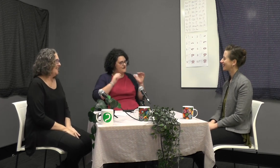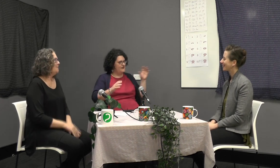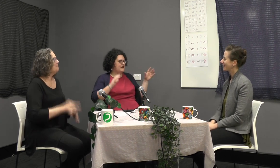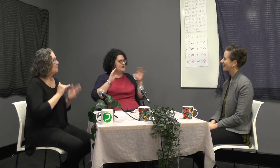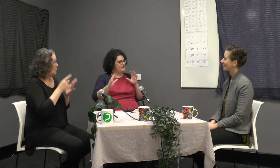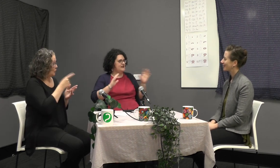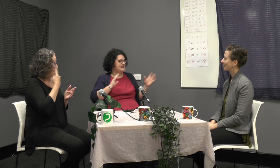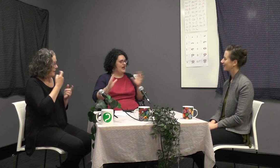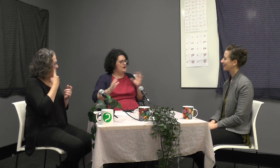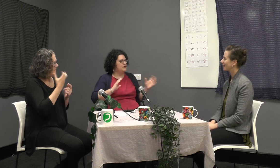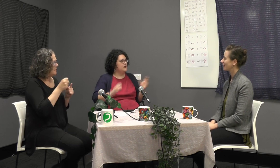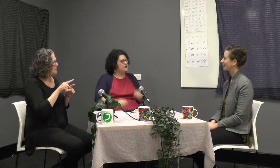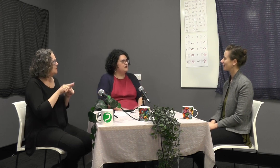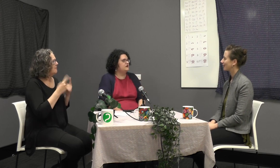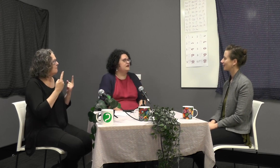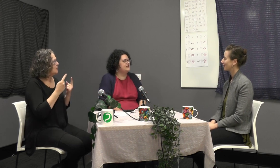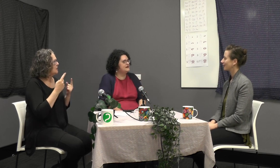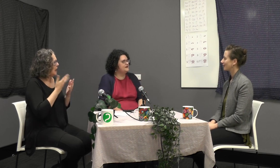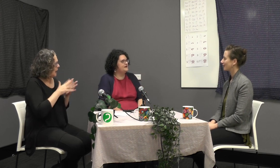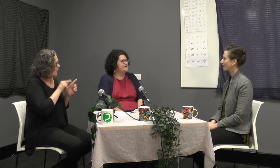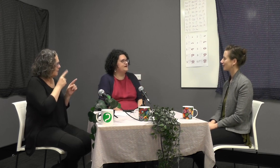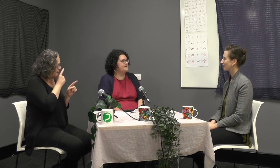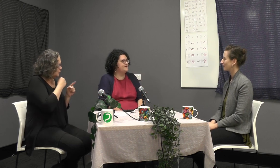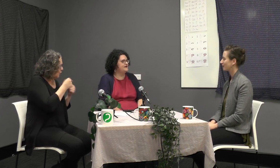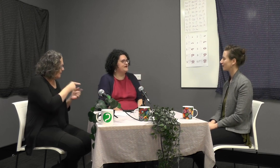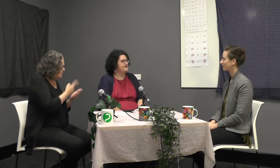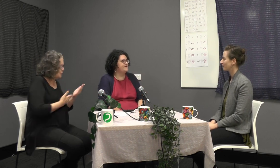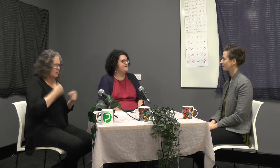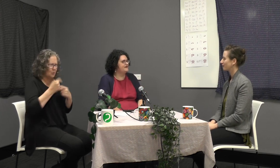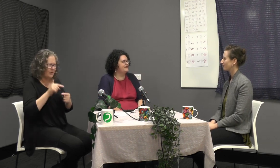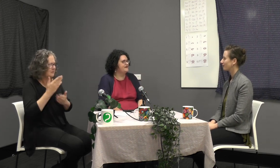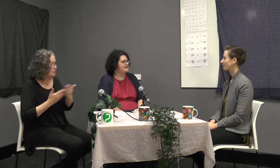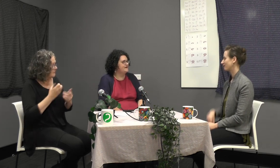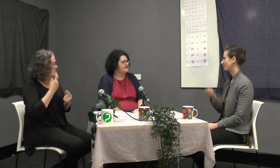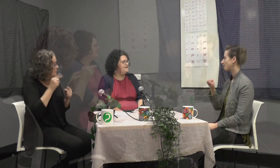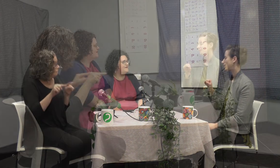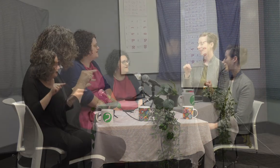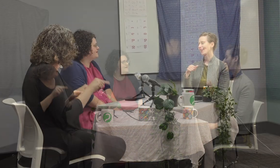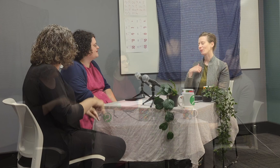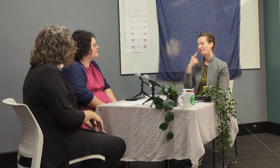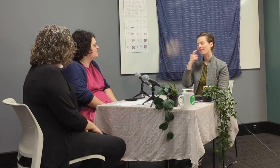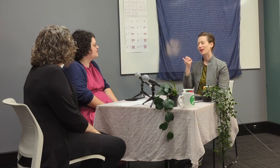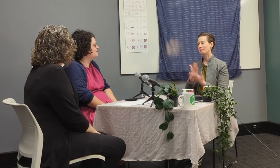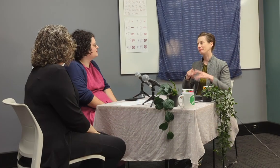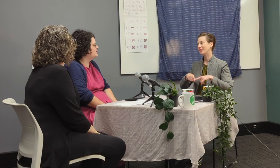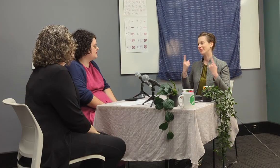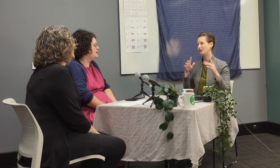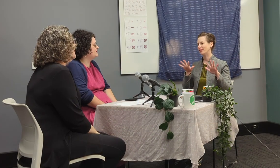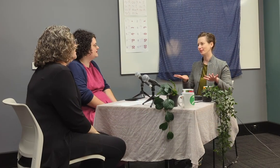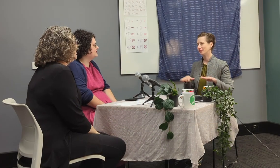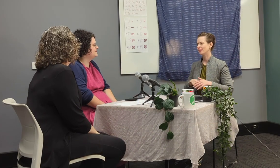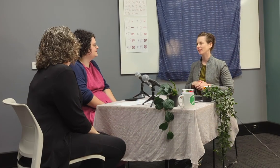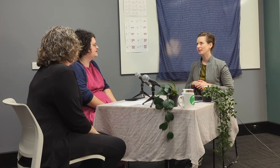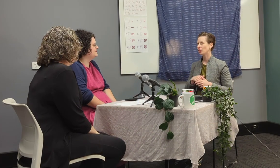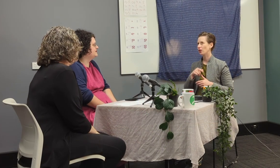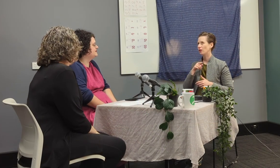G: Did you find that there were differences in how people told those two stories?